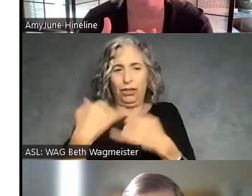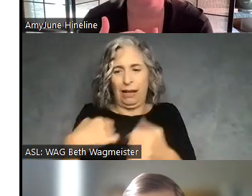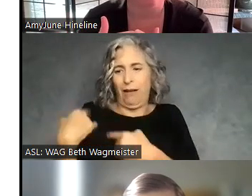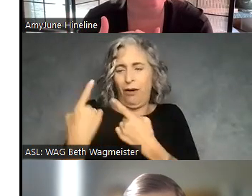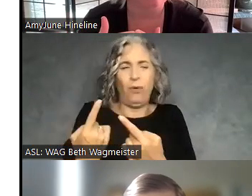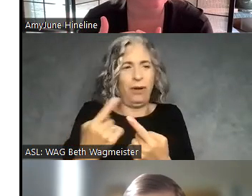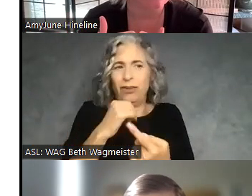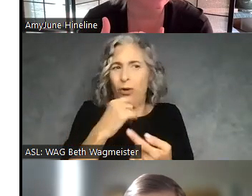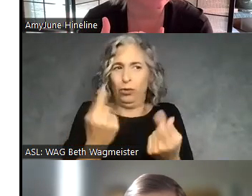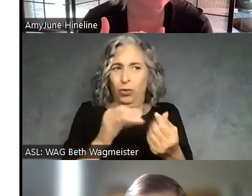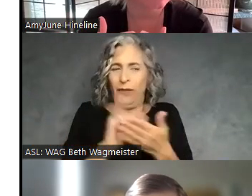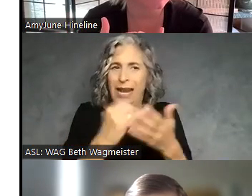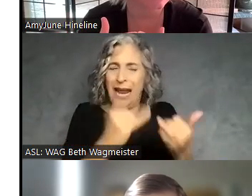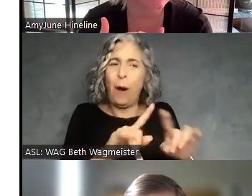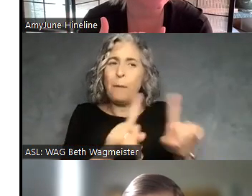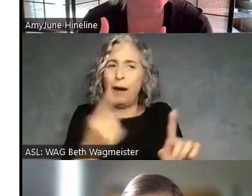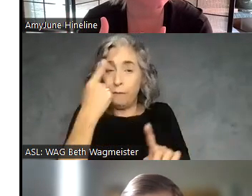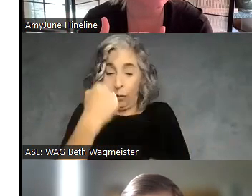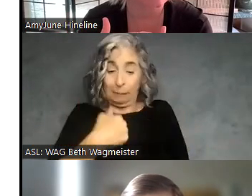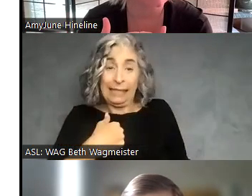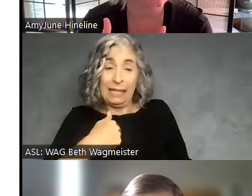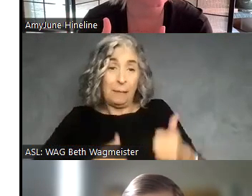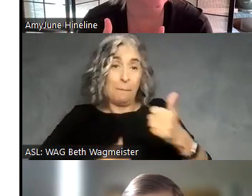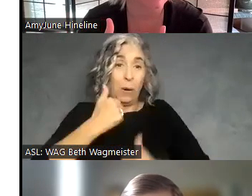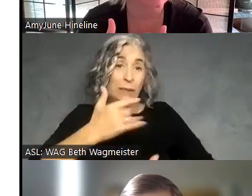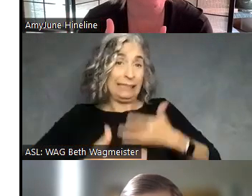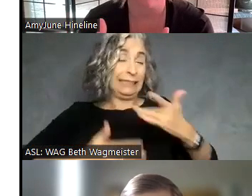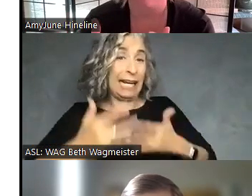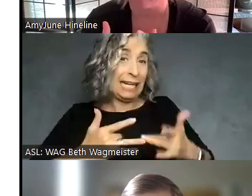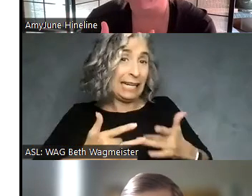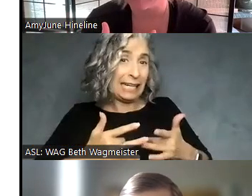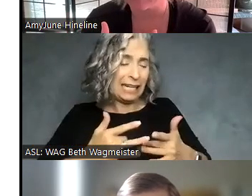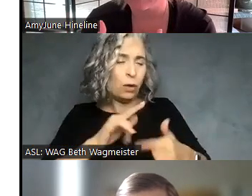kind of coming out or being developed that you find particularly innovative or useful